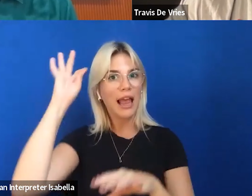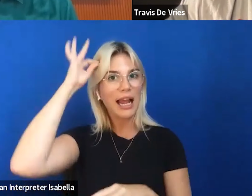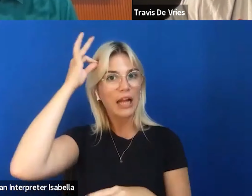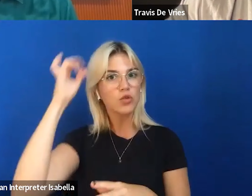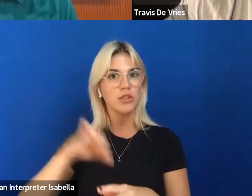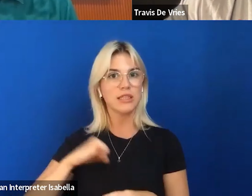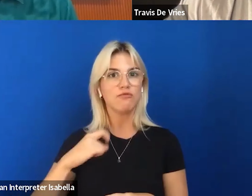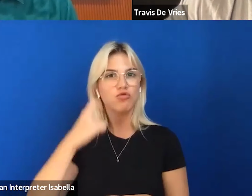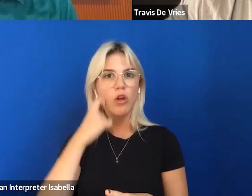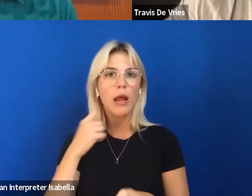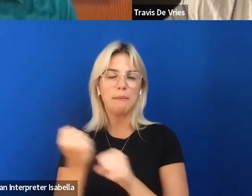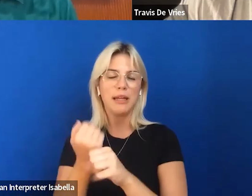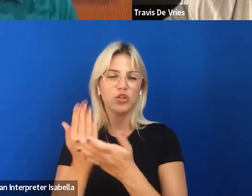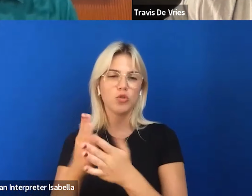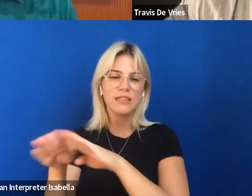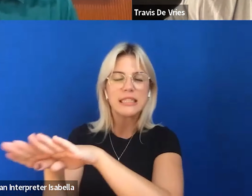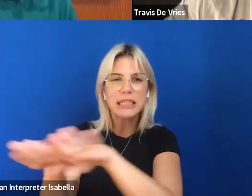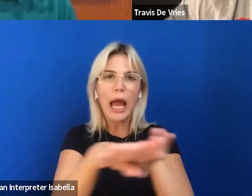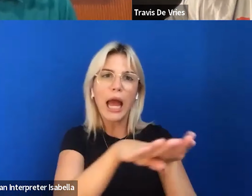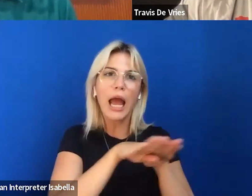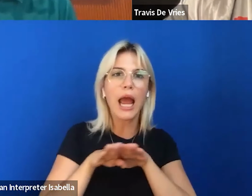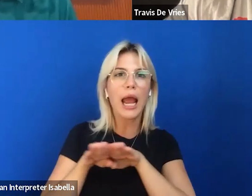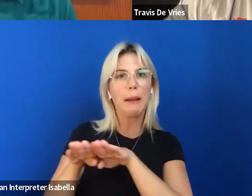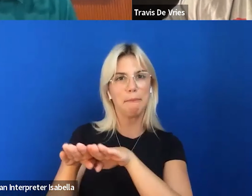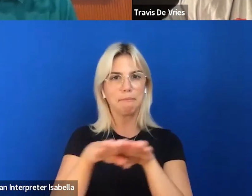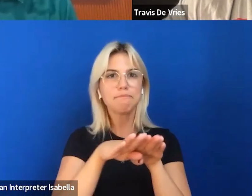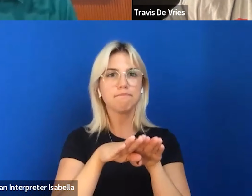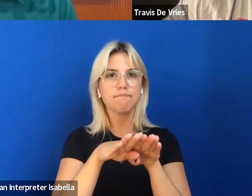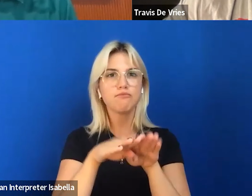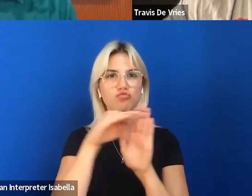the same metric and the same bar to application assessments,